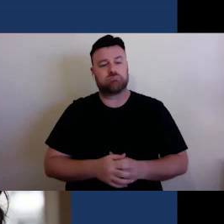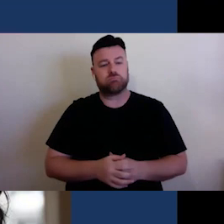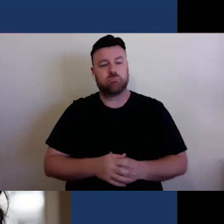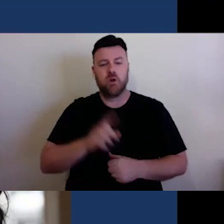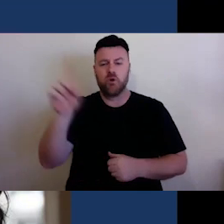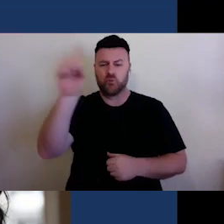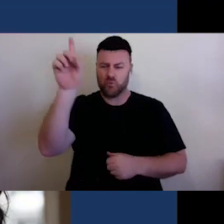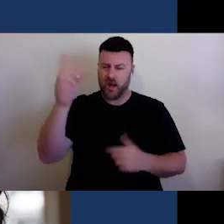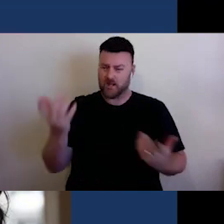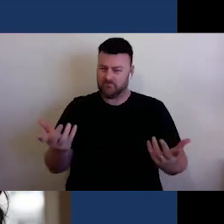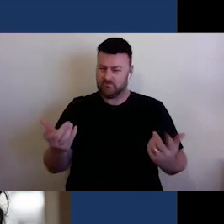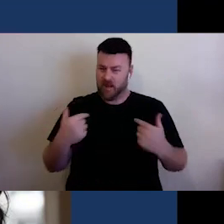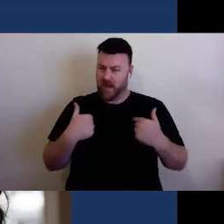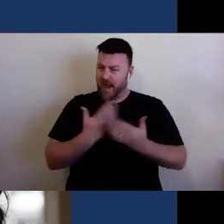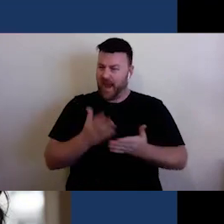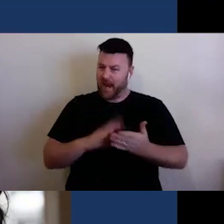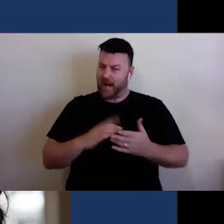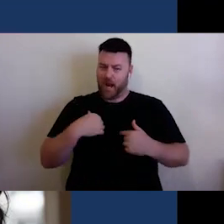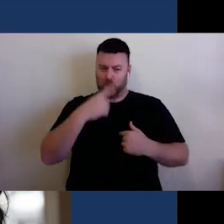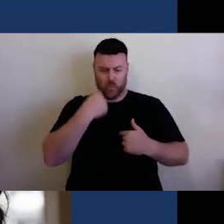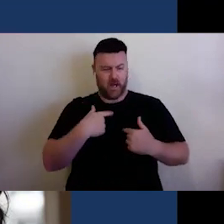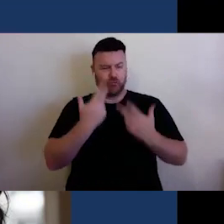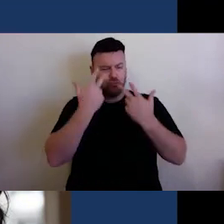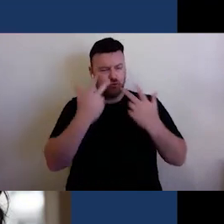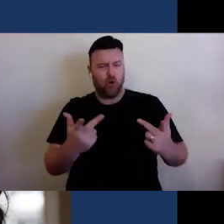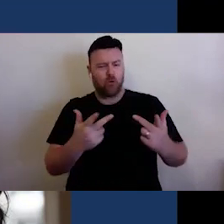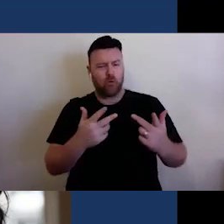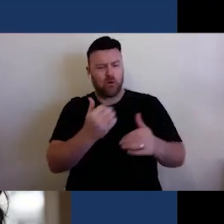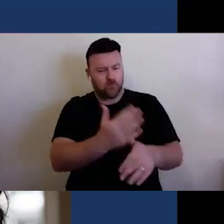we observe practice in First Nation's protocol in a digital space